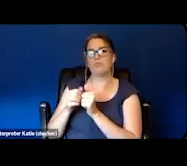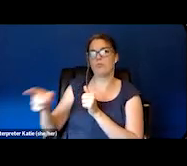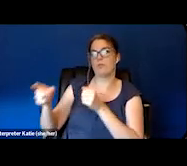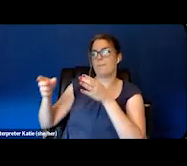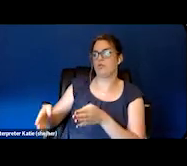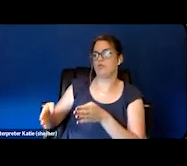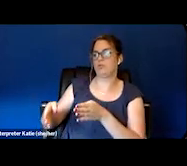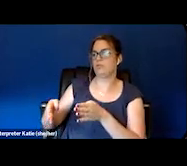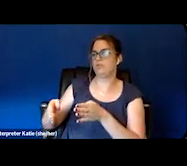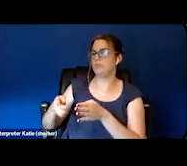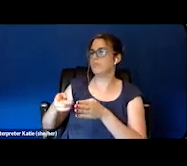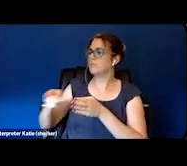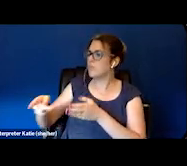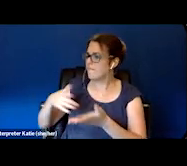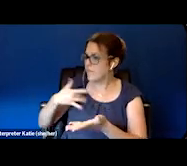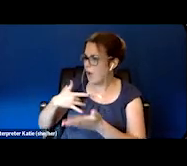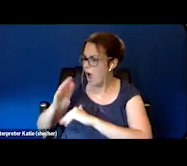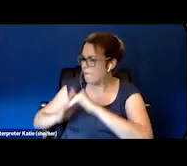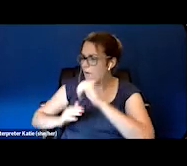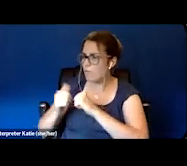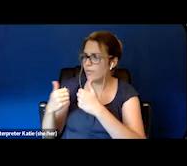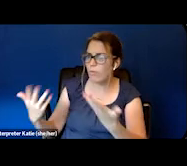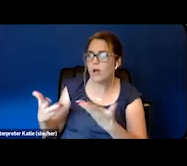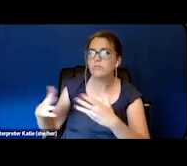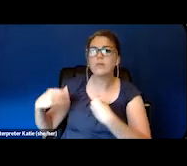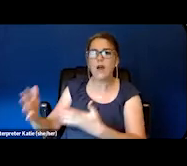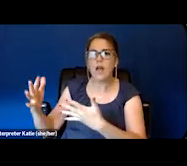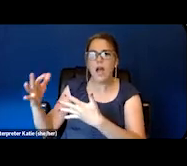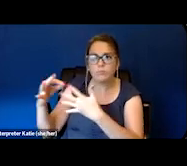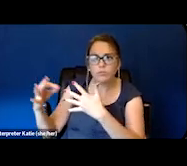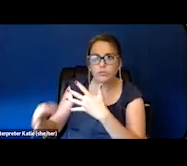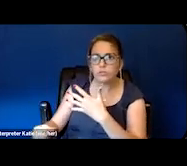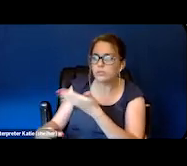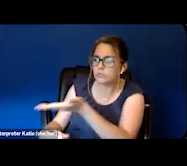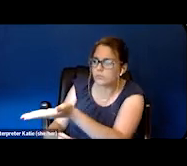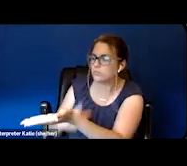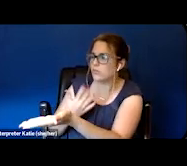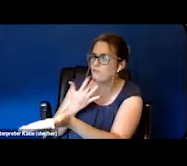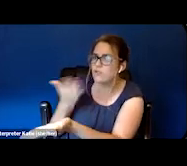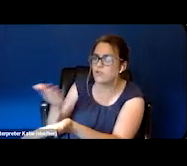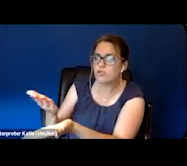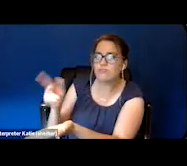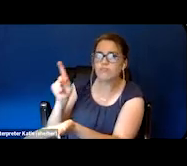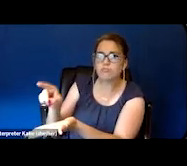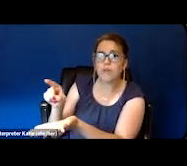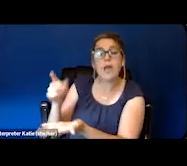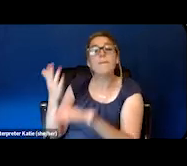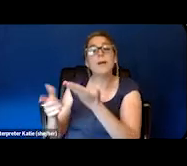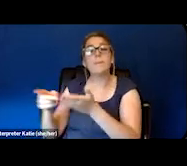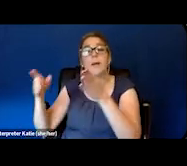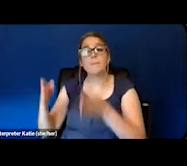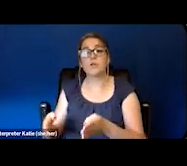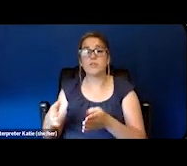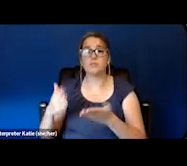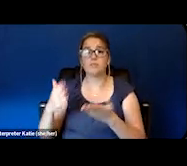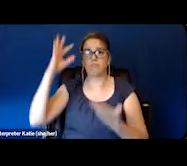And it's really good to give options. They might not, there might be options that they haven't thought of that can really help give that confidentiality